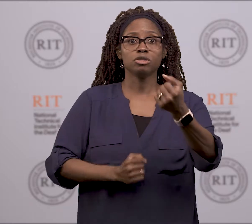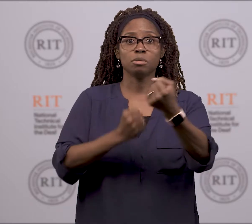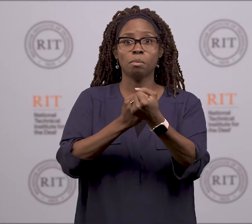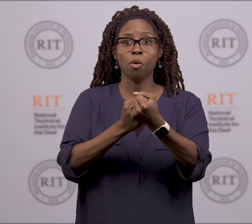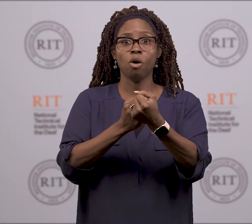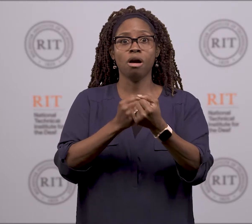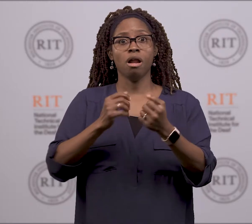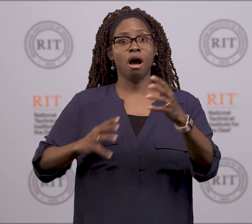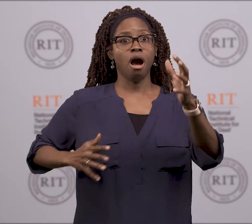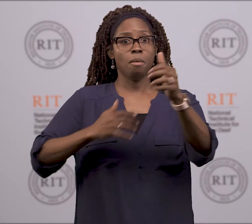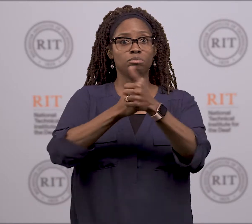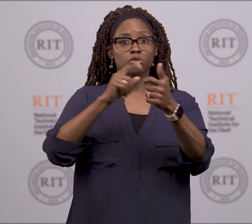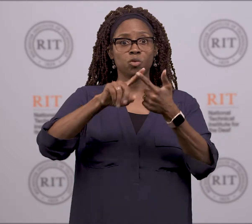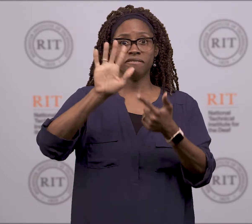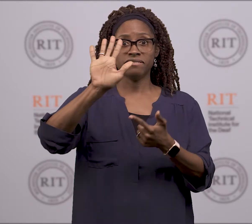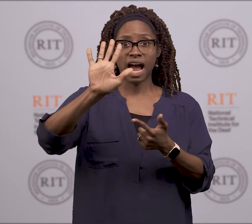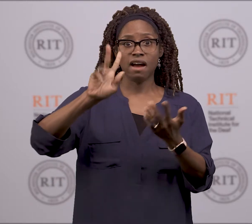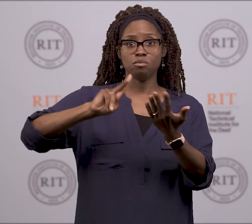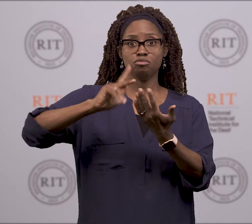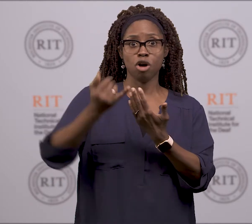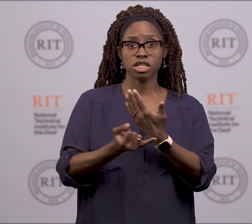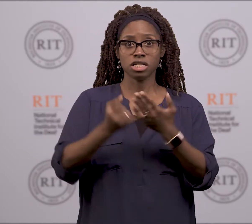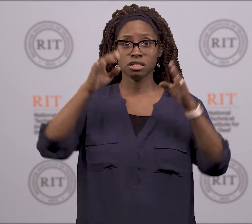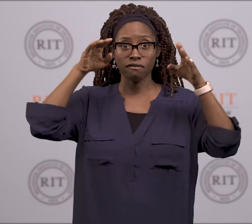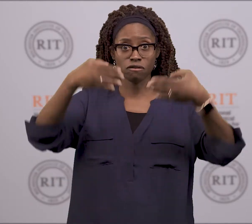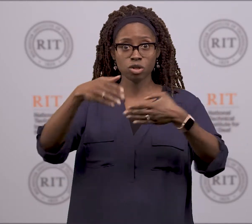The fund will support up to five projects